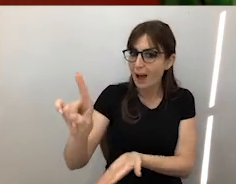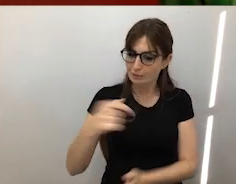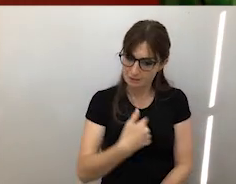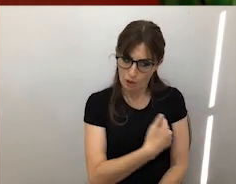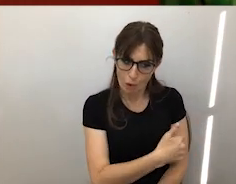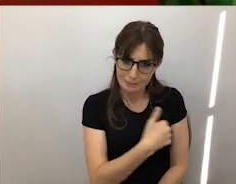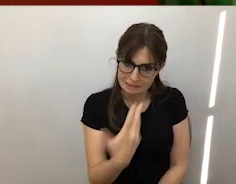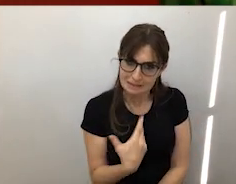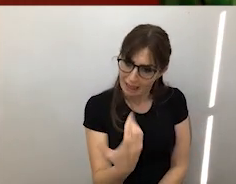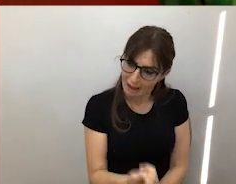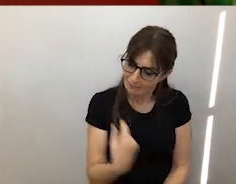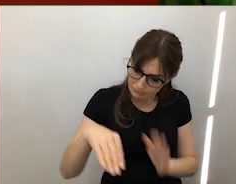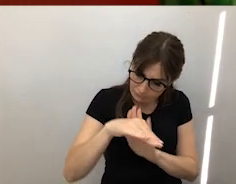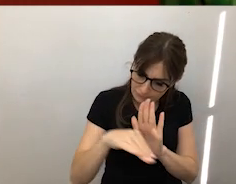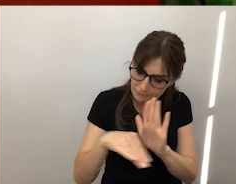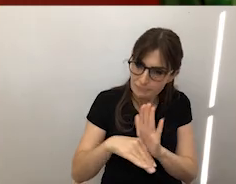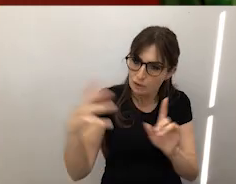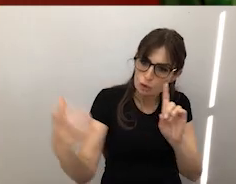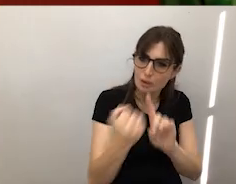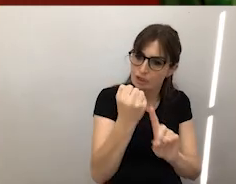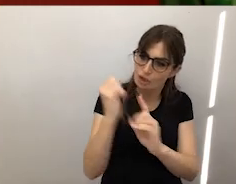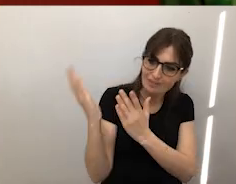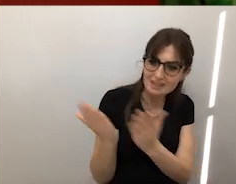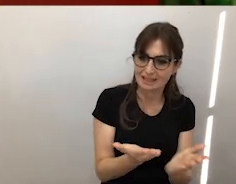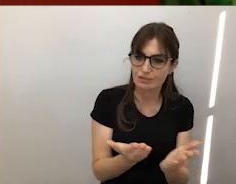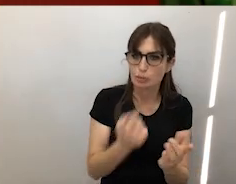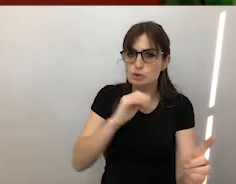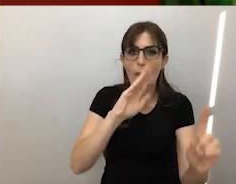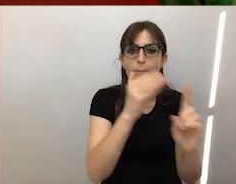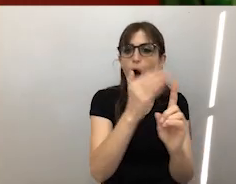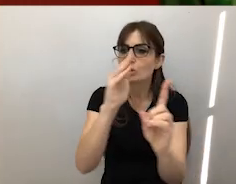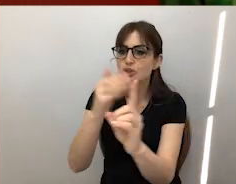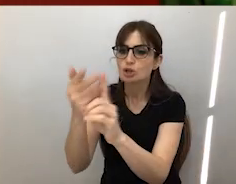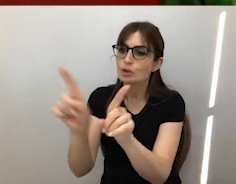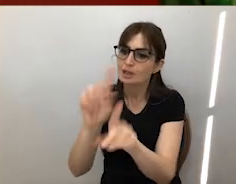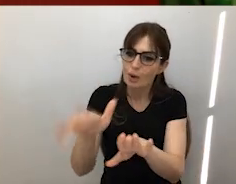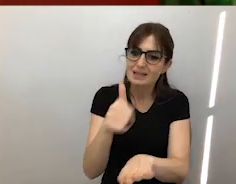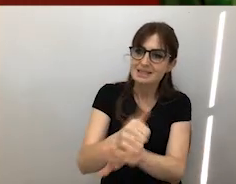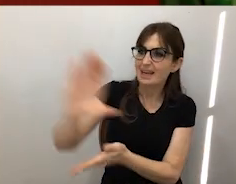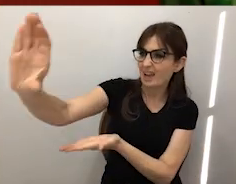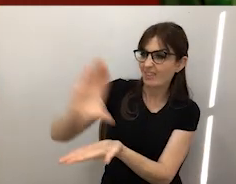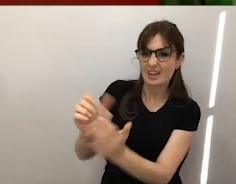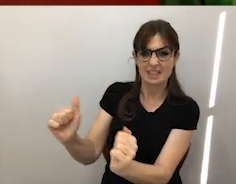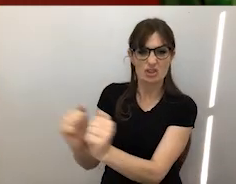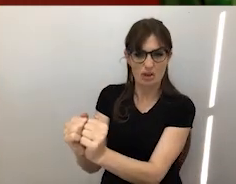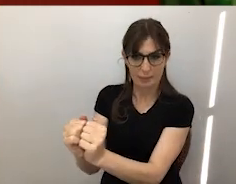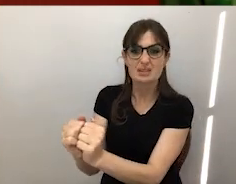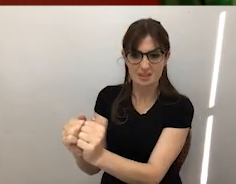but is conditional upon the organisation achieving the deliverables or milestones as set out in the funding agreement.